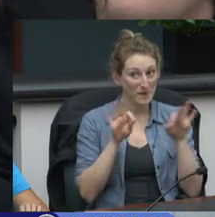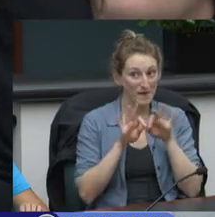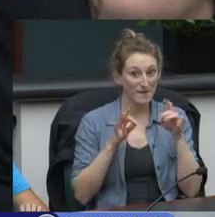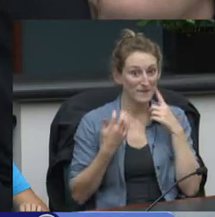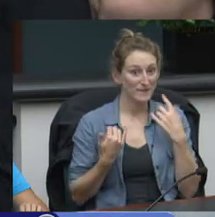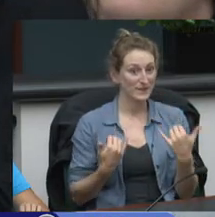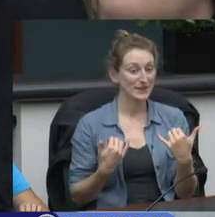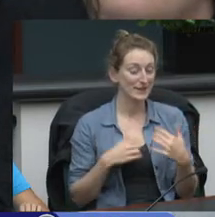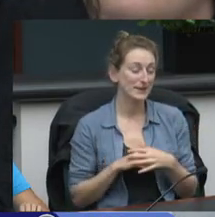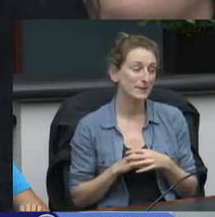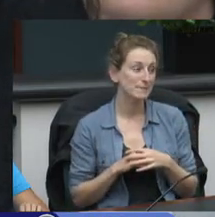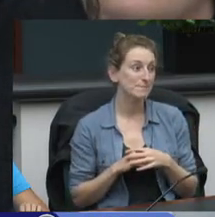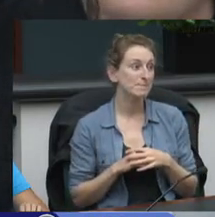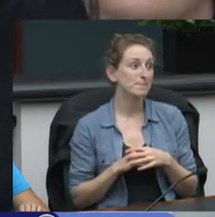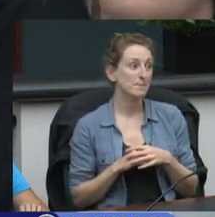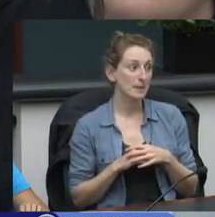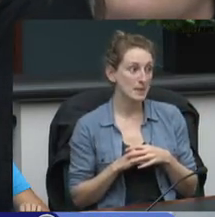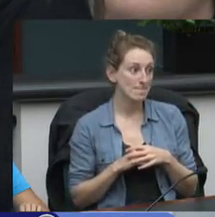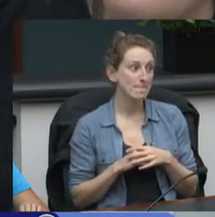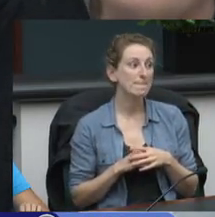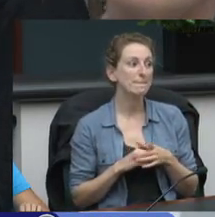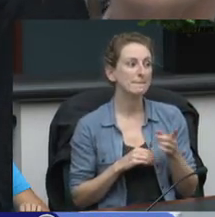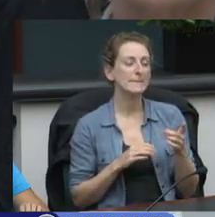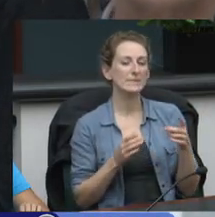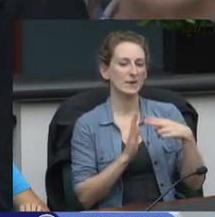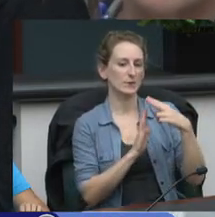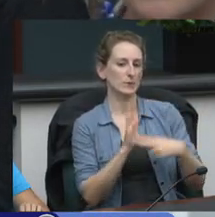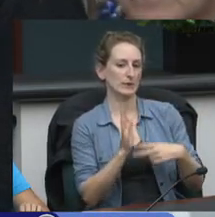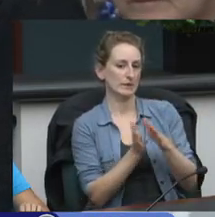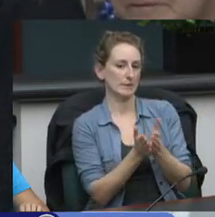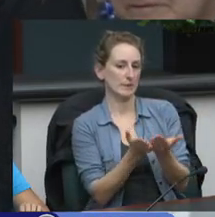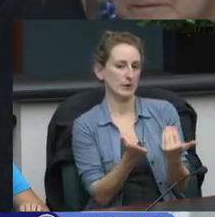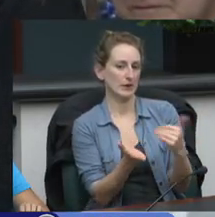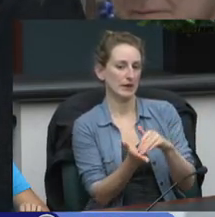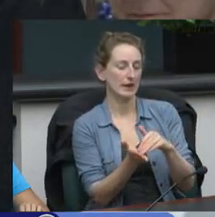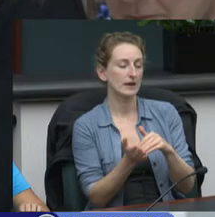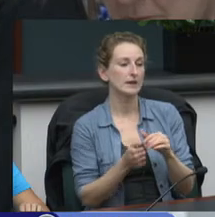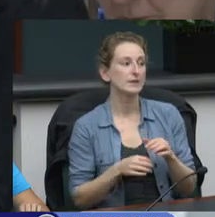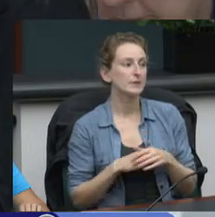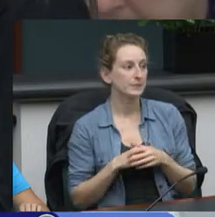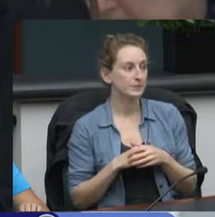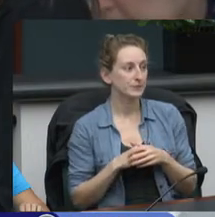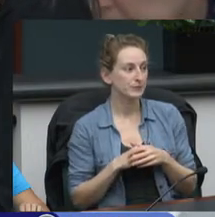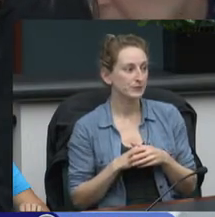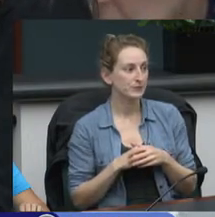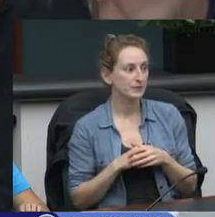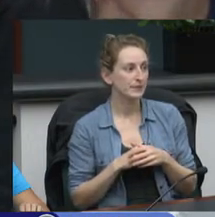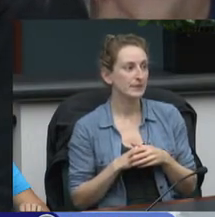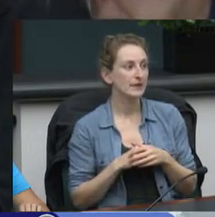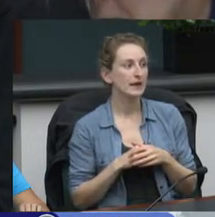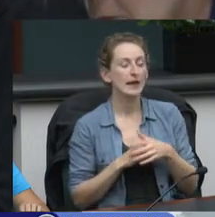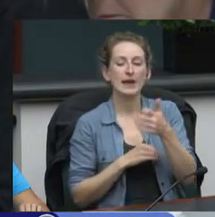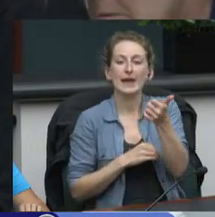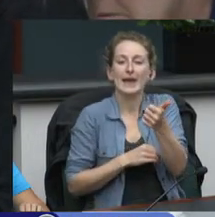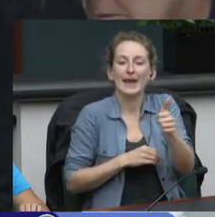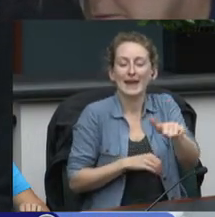here says every driveway that crosses a sidewalk presents a potential danger to people walking and biking who may be hit by a vehicle crossing their path this